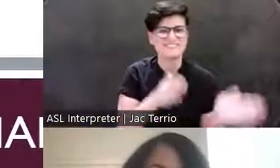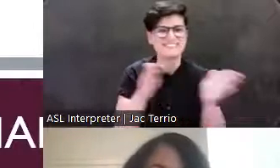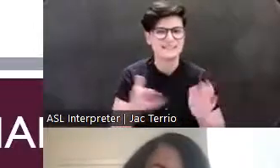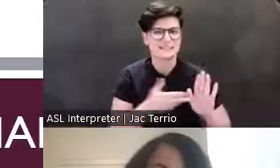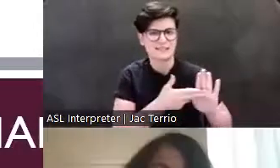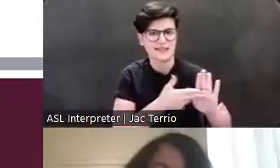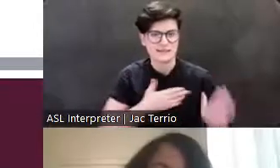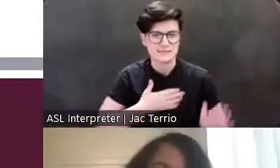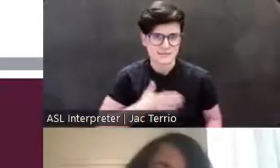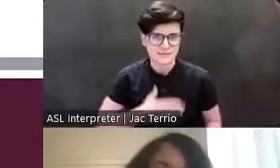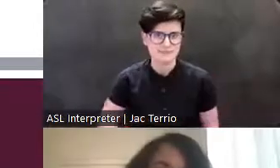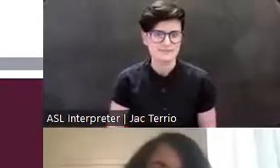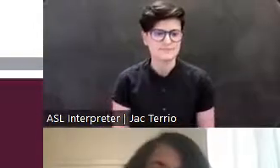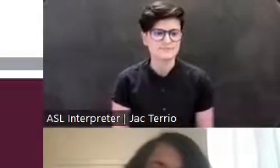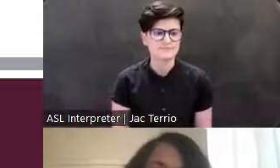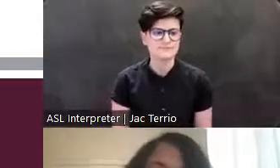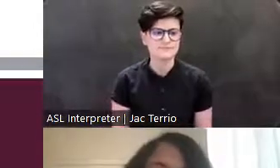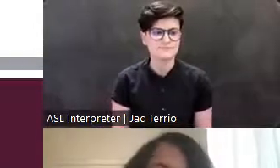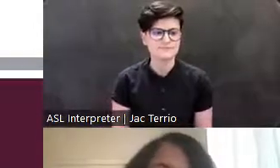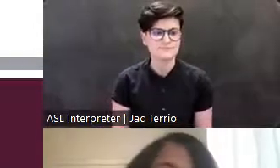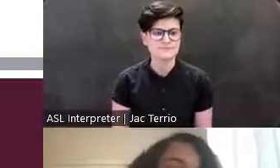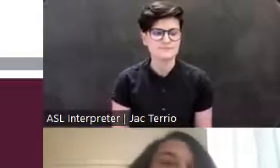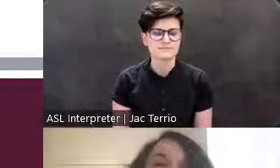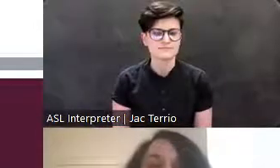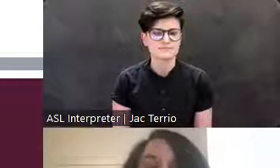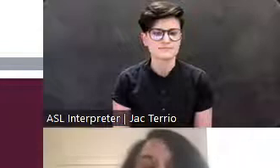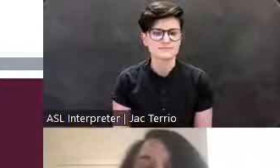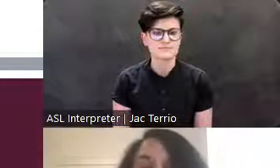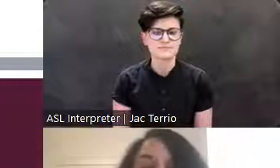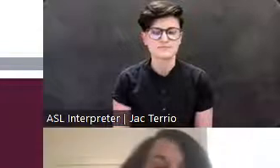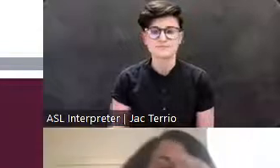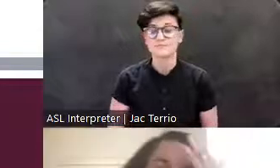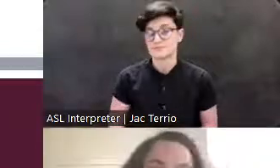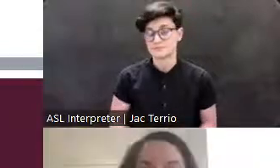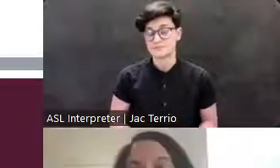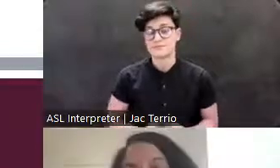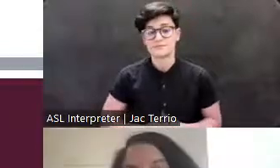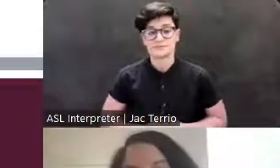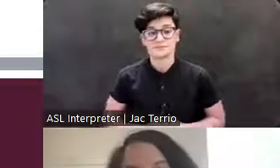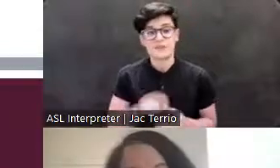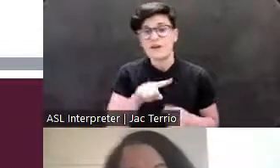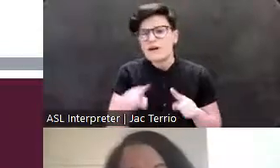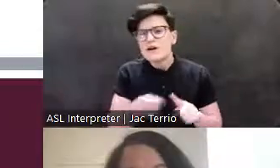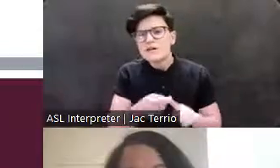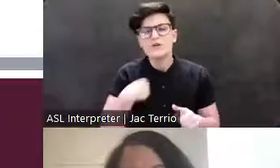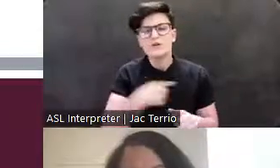________________________________________ Let's first start talking about the fair housing